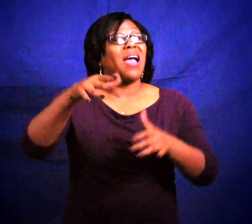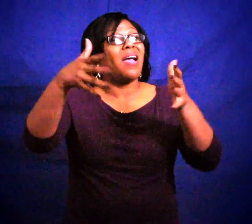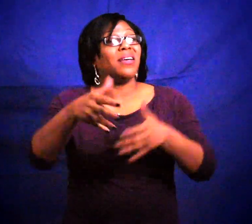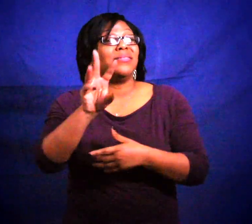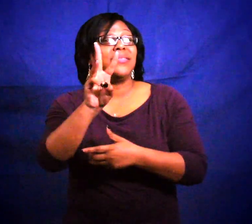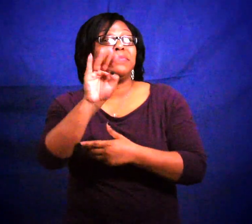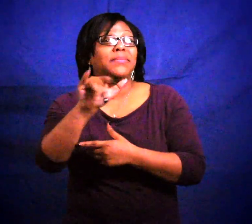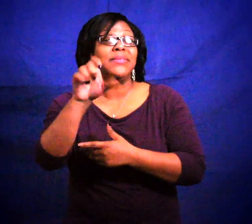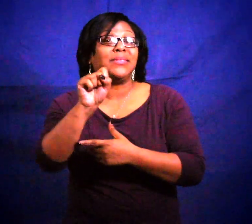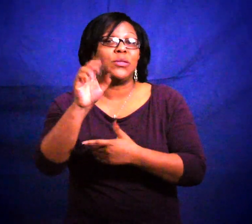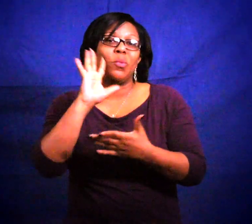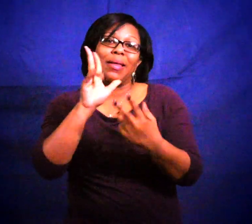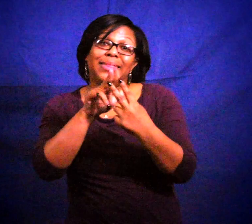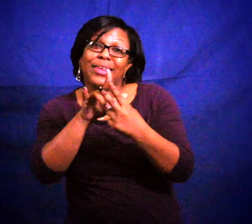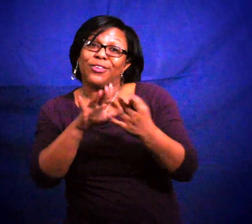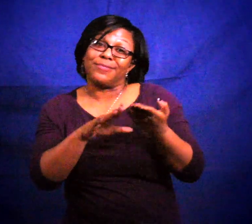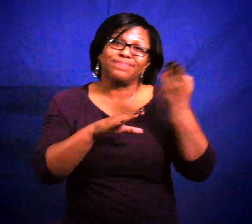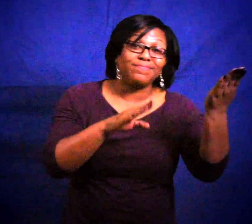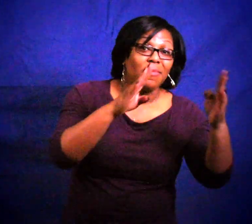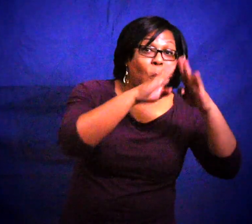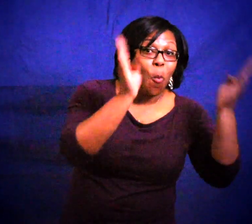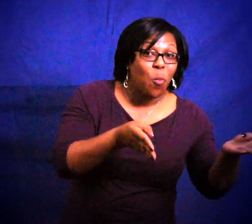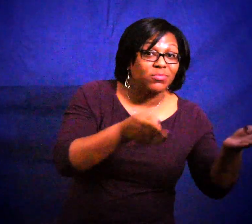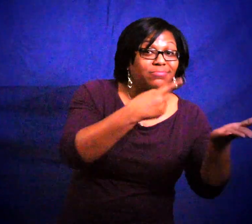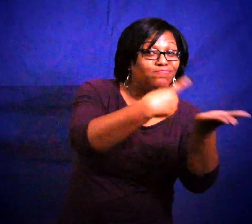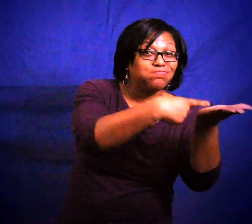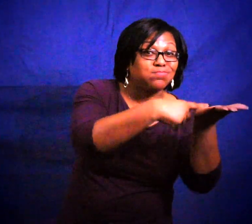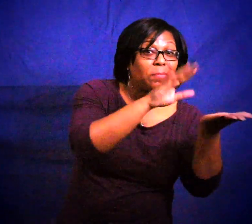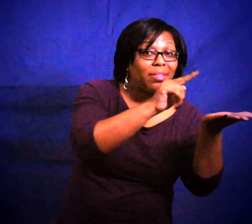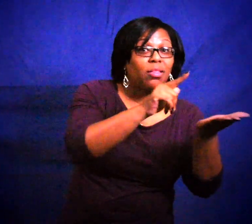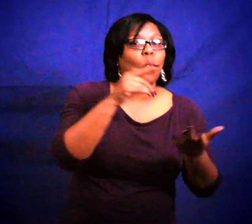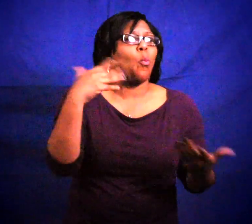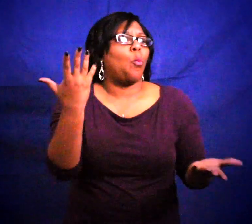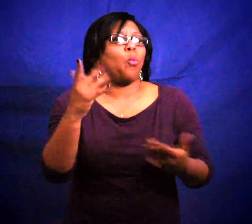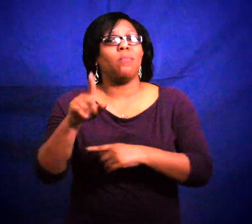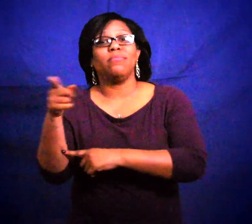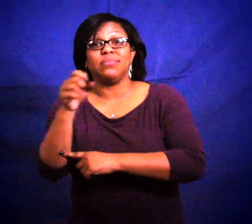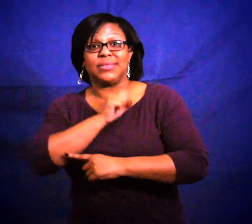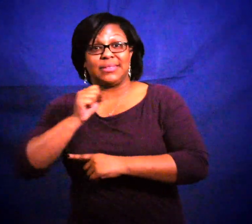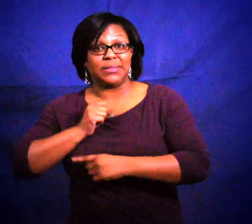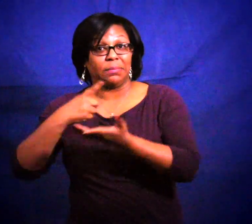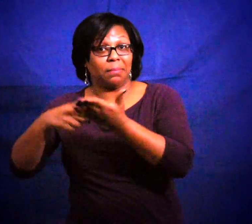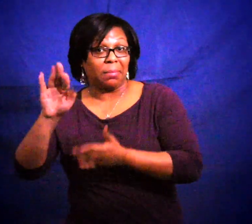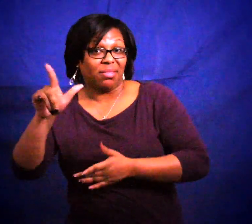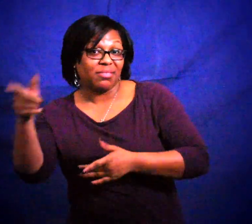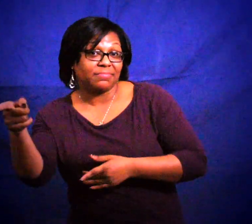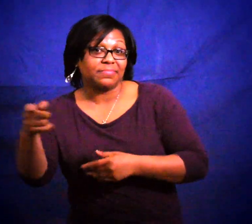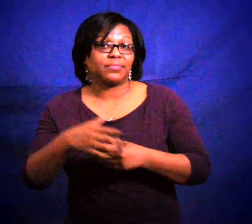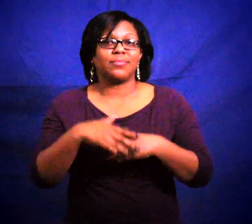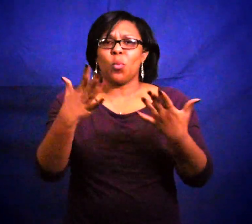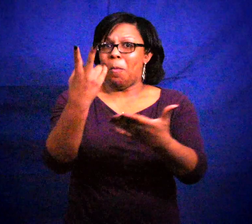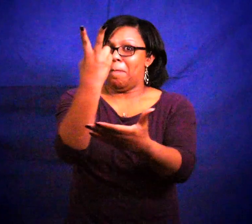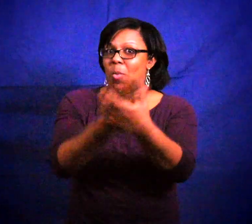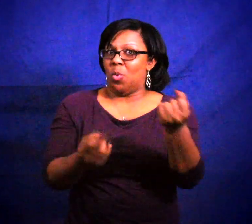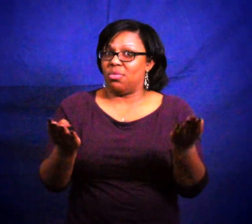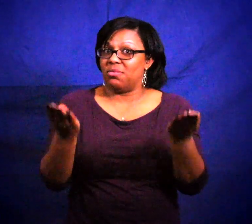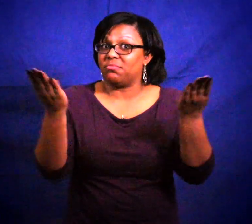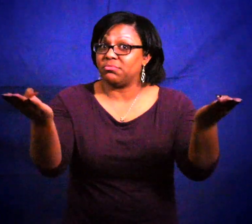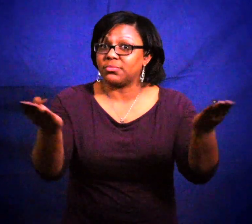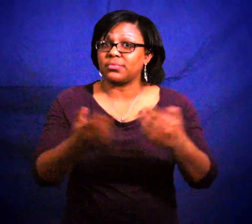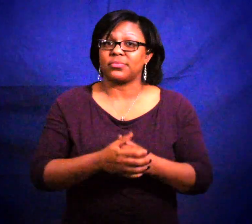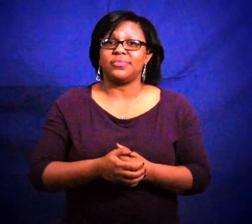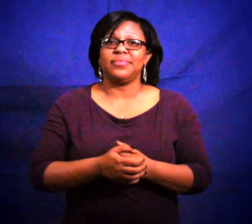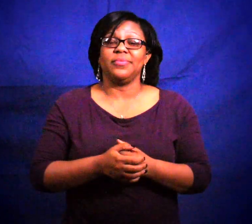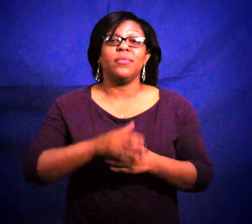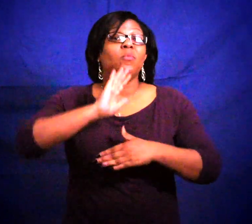These 6 bills are either in the House omnibus bill only, or the Senate omnibus bill only, or they are in both bills.